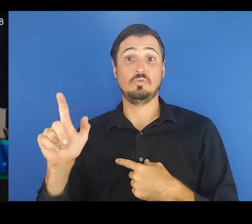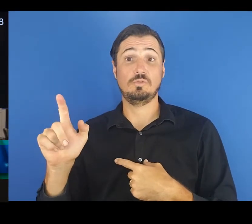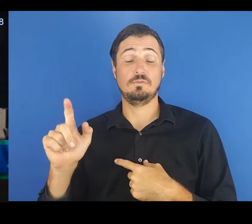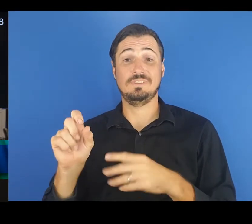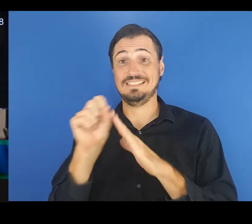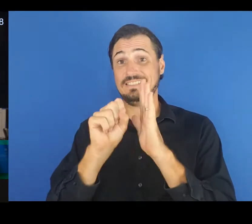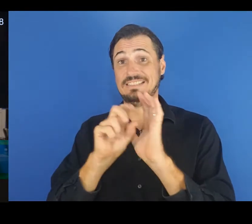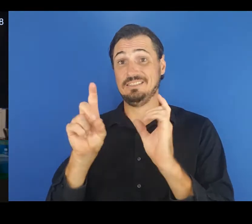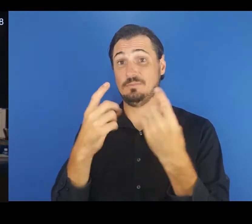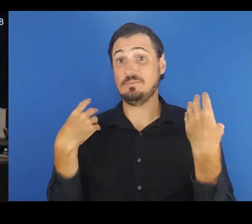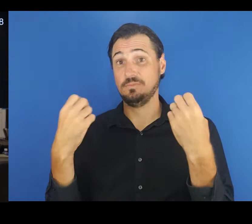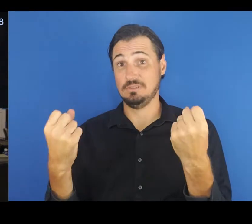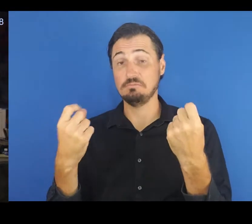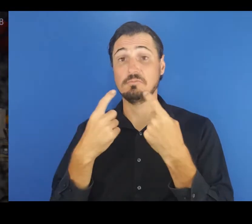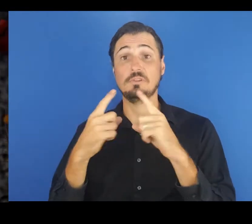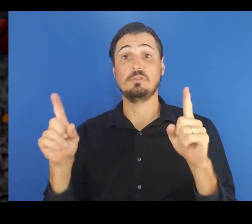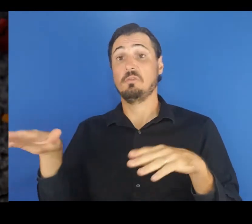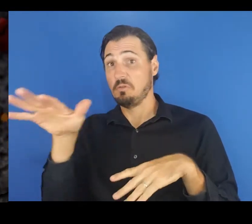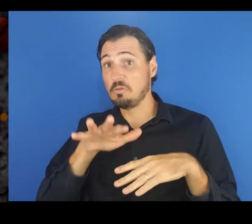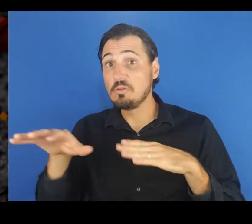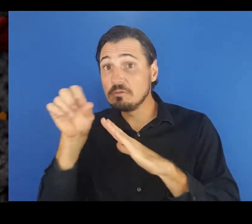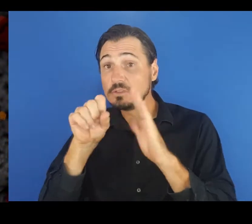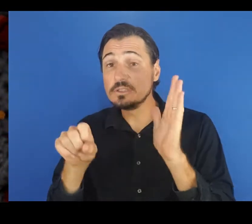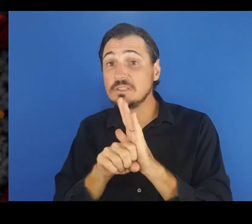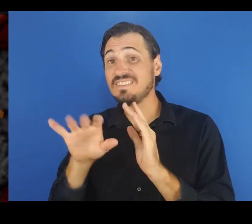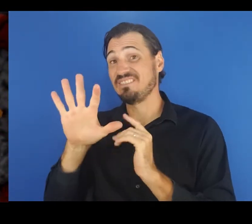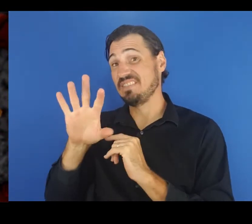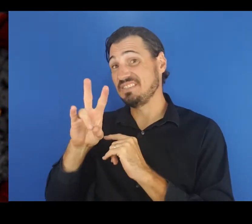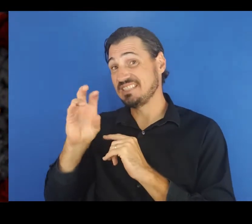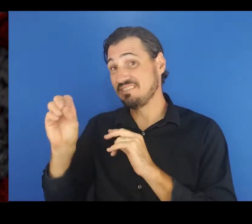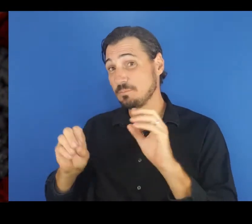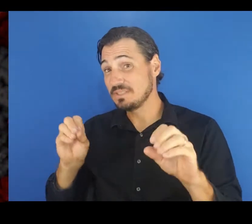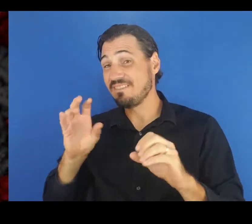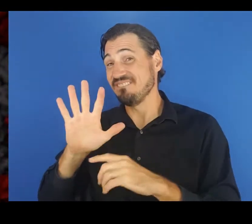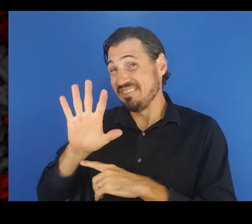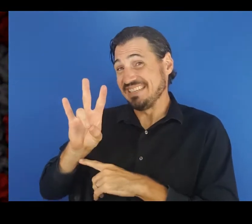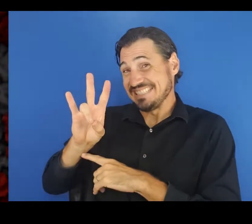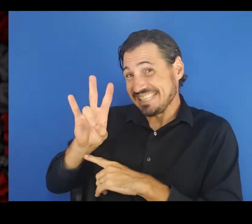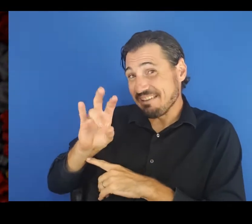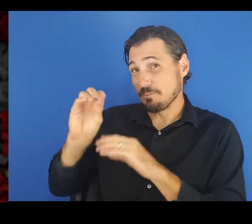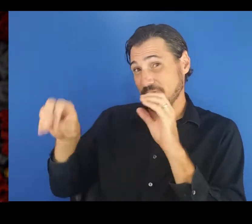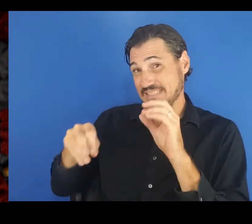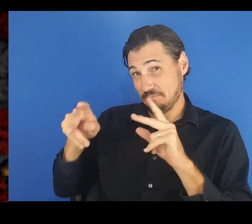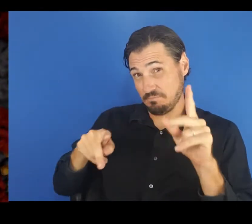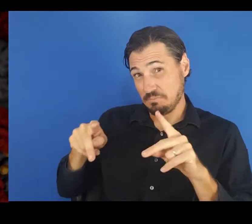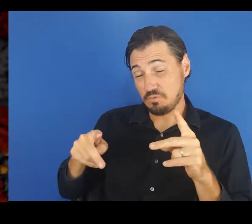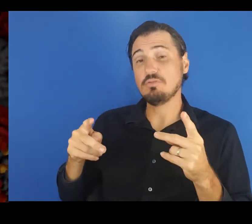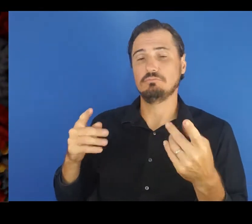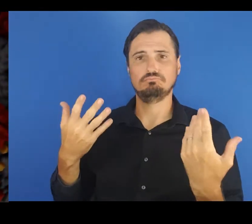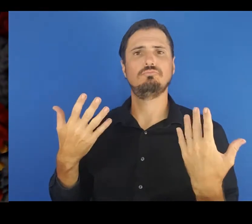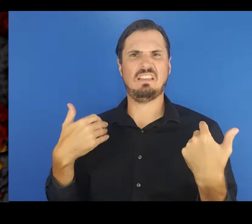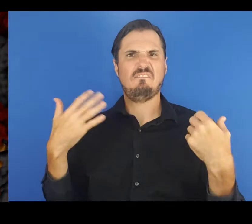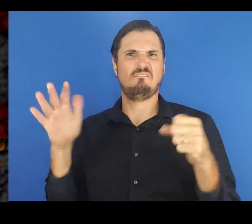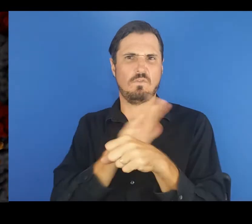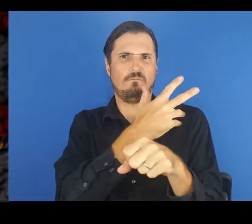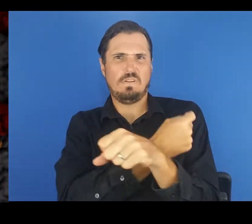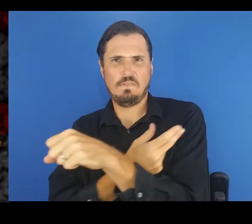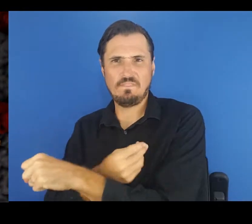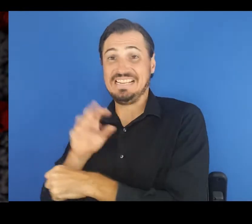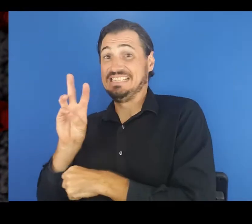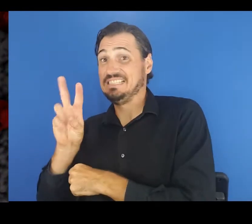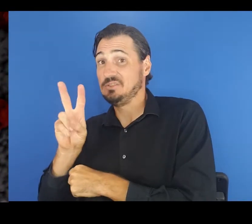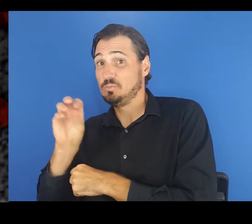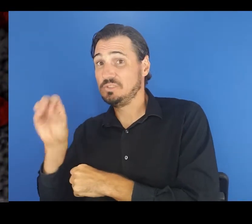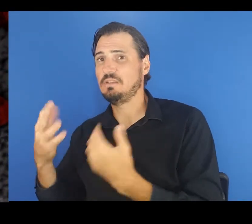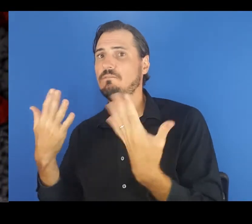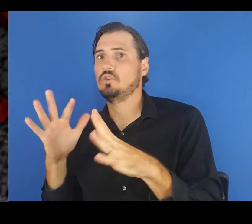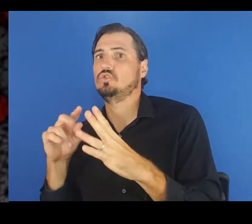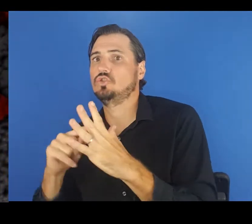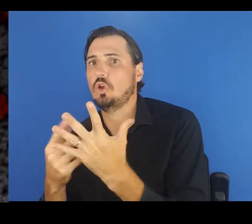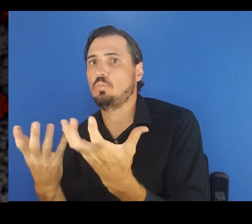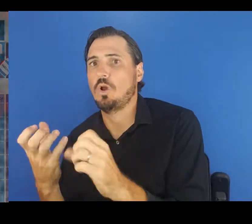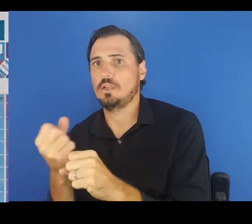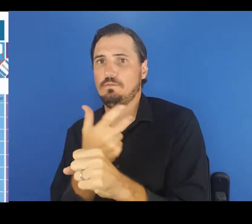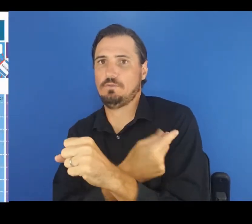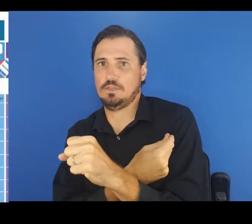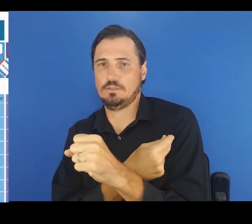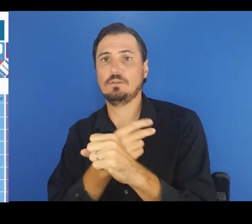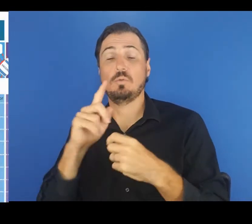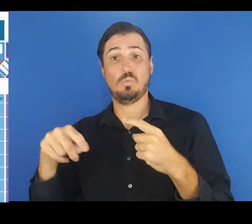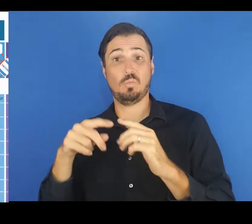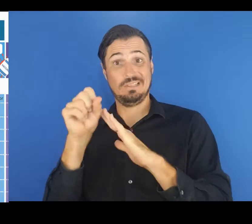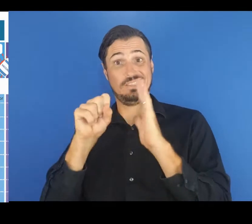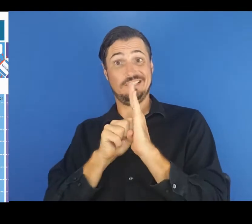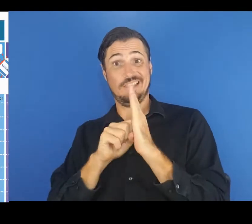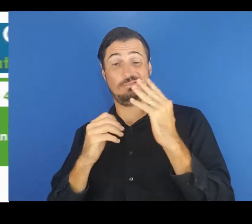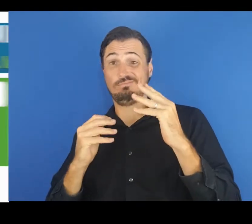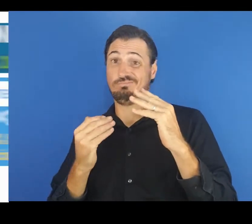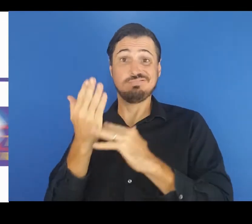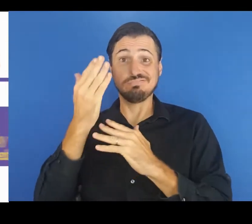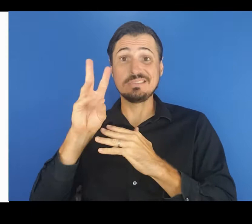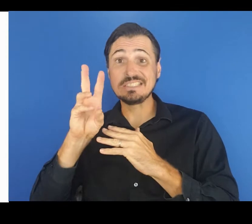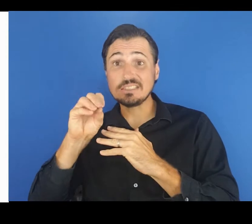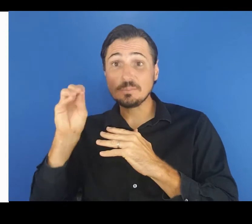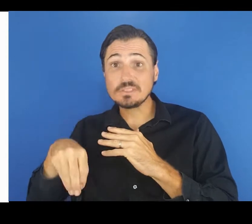The state Department of Health reports that statewide, 57% of residents have been fully vaccinated with 62% initiating a vaccine. When the state reaches 60% fully vaccinated, Kaua‘i